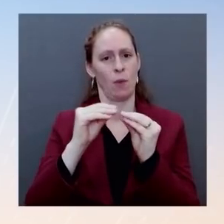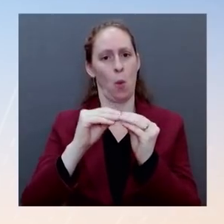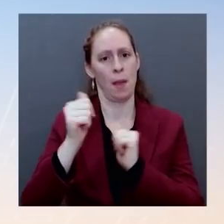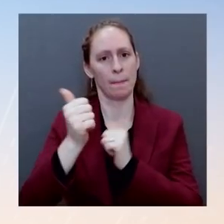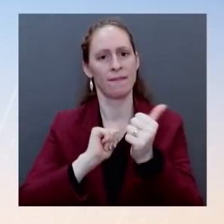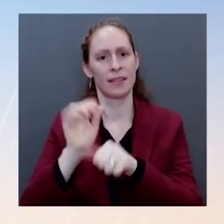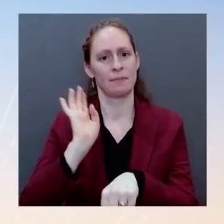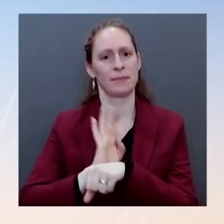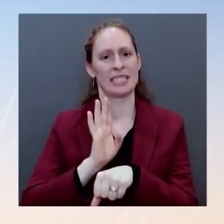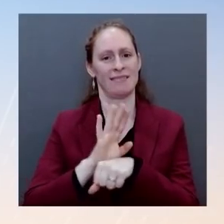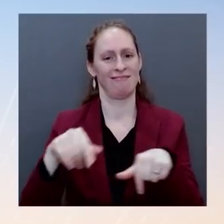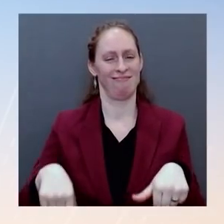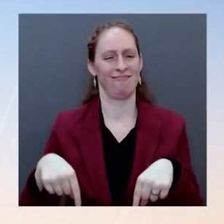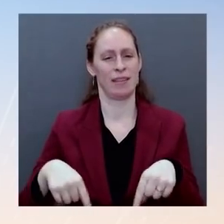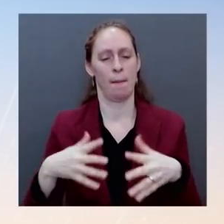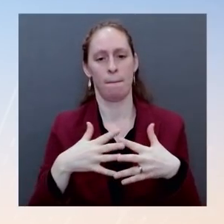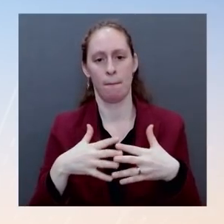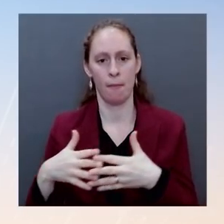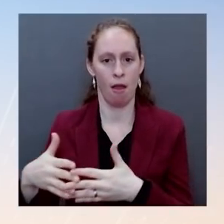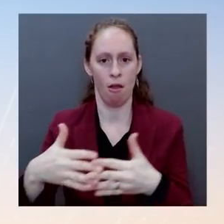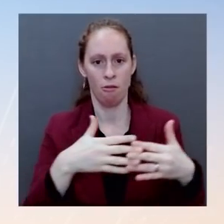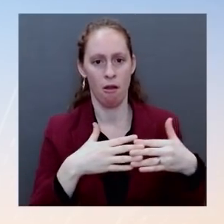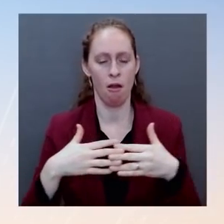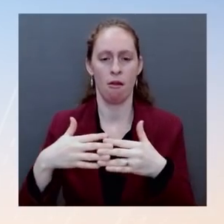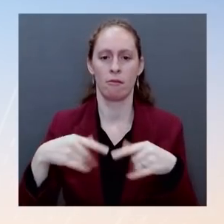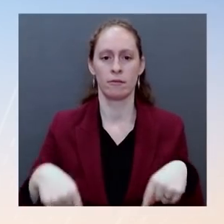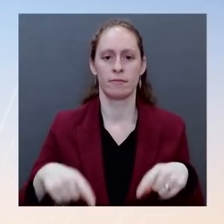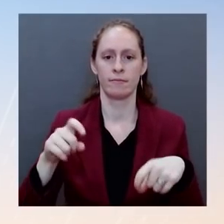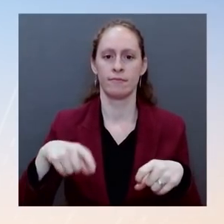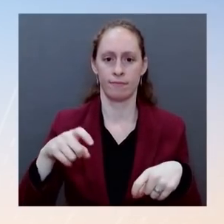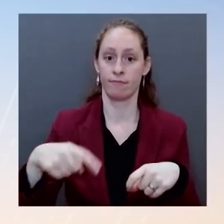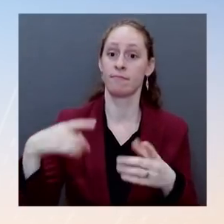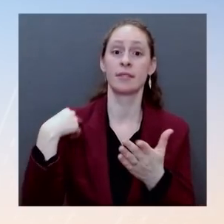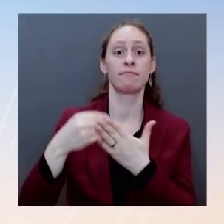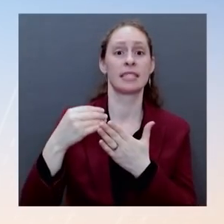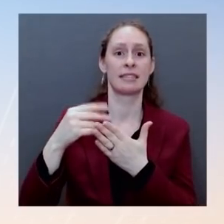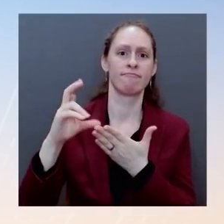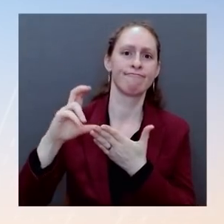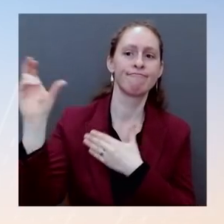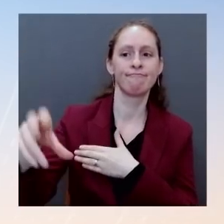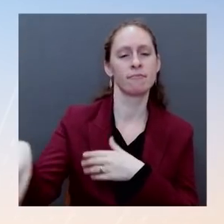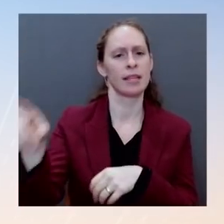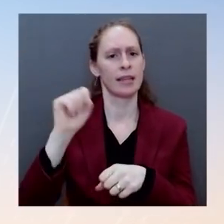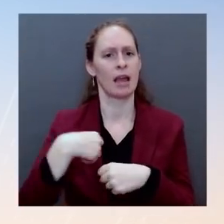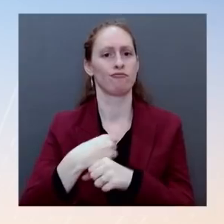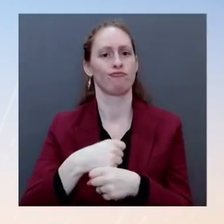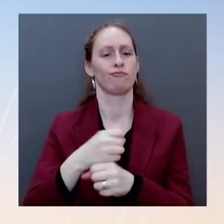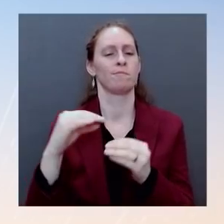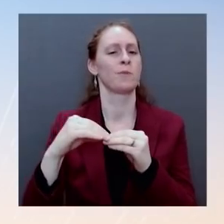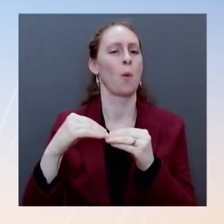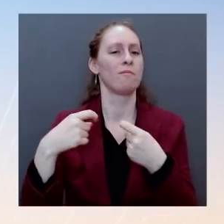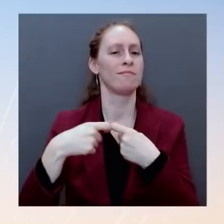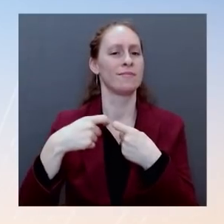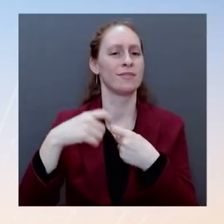I would also say that, you know, that would also help ensure that manufacturing in the future is -- the capacity is increased here at home,